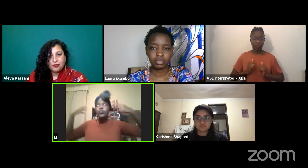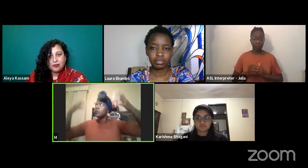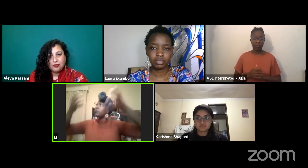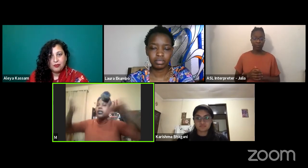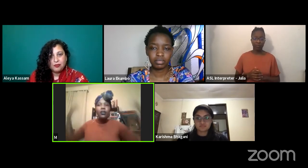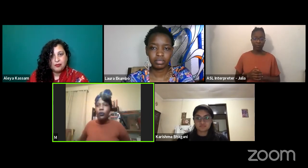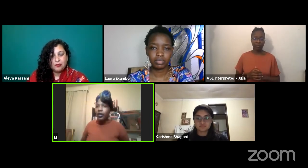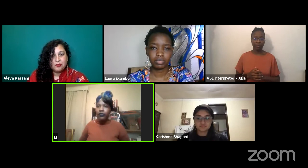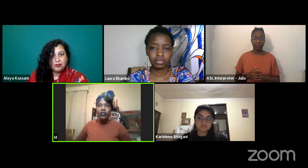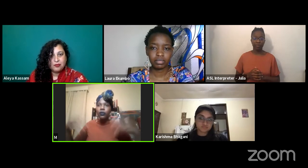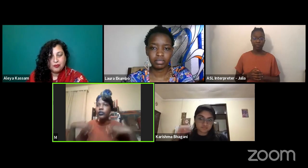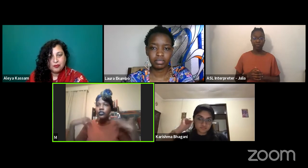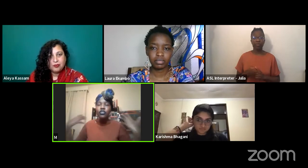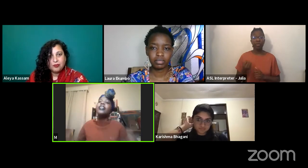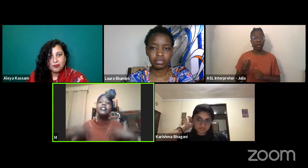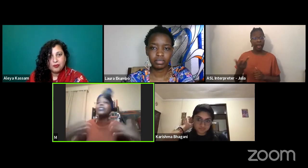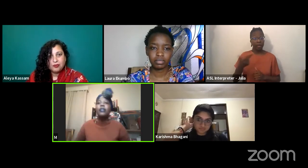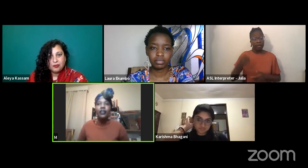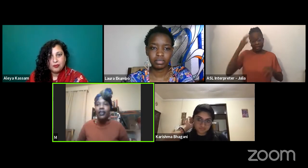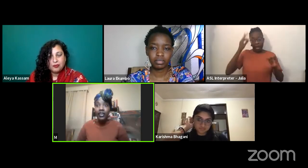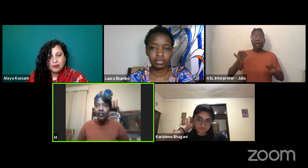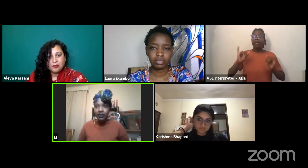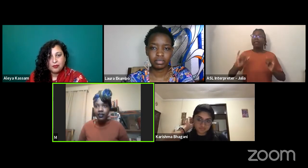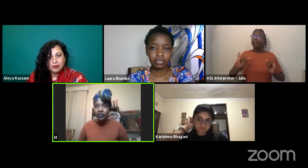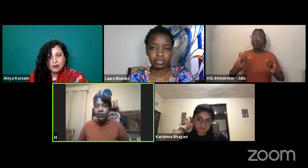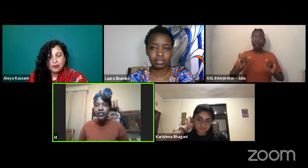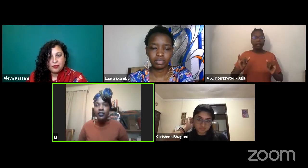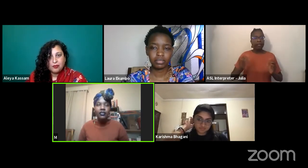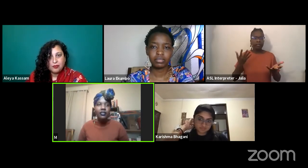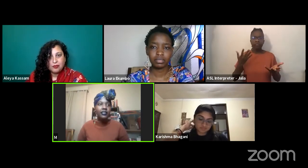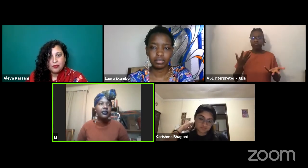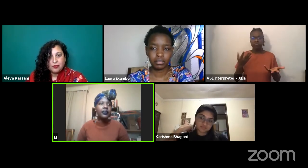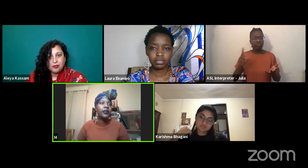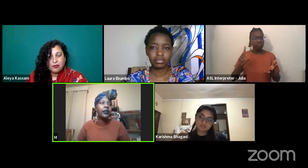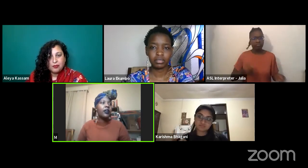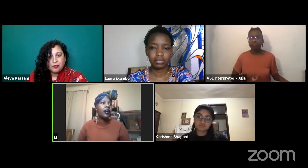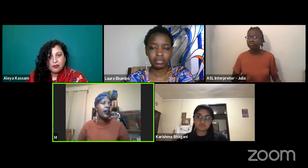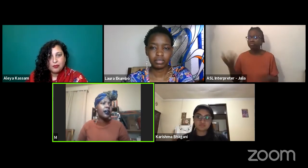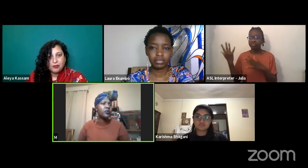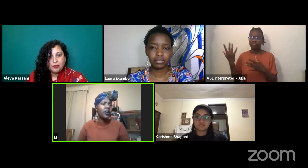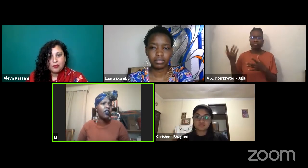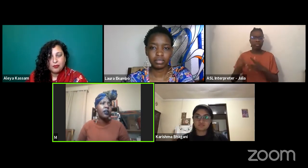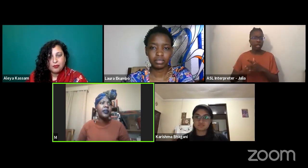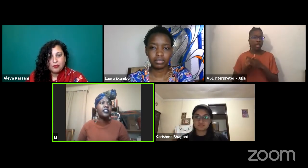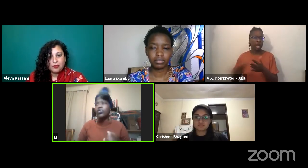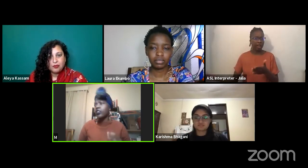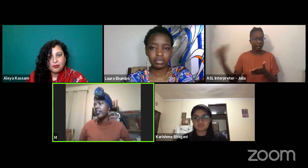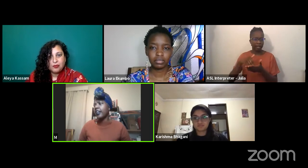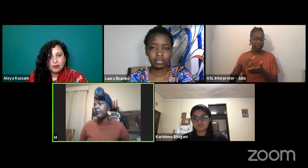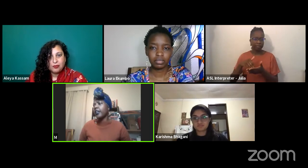if we just peel away everything we just try something, anything as a writing exercise So I got up and I just started kind of being like,